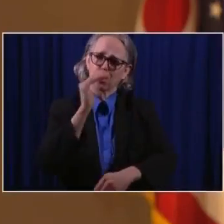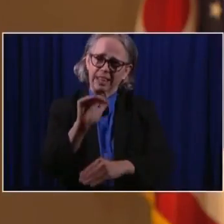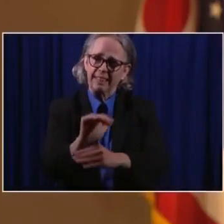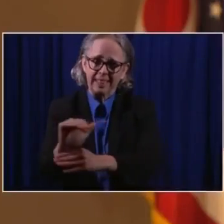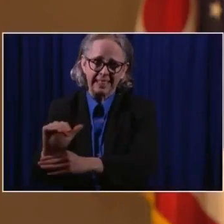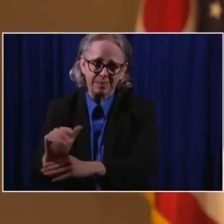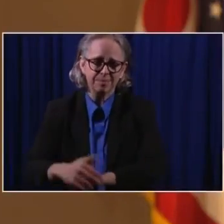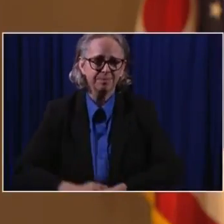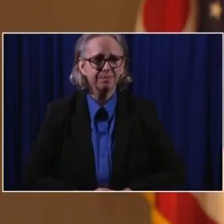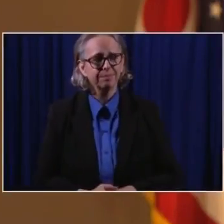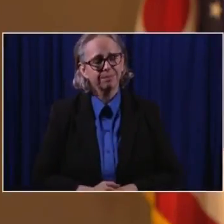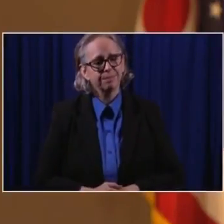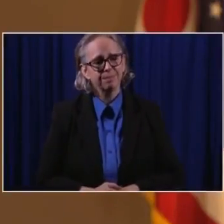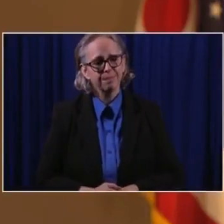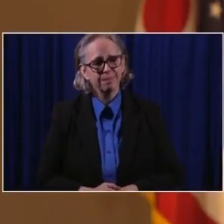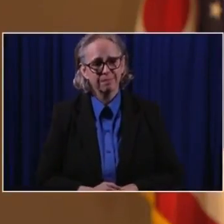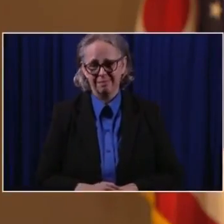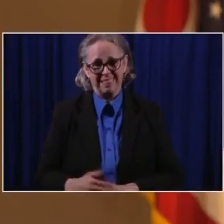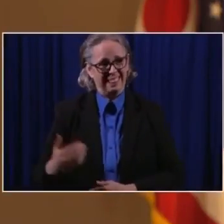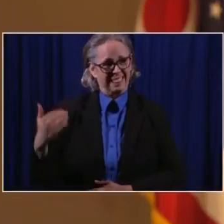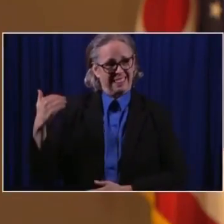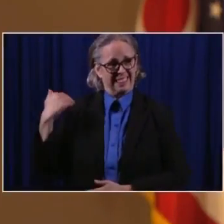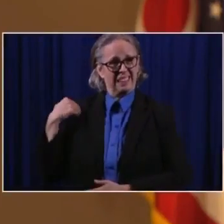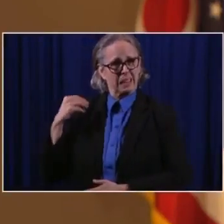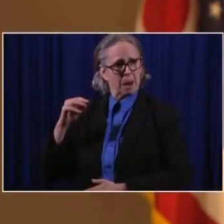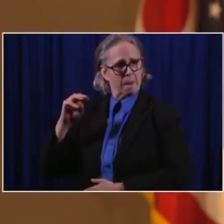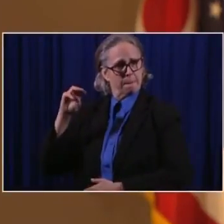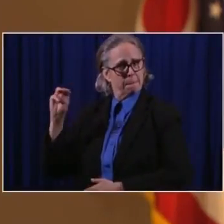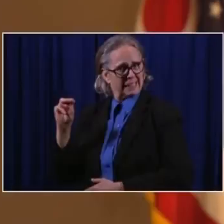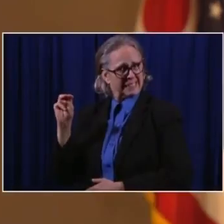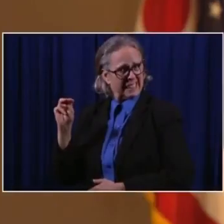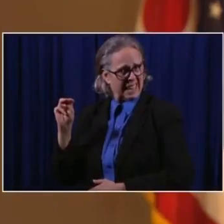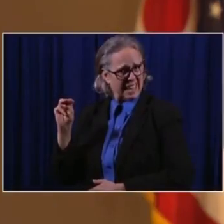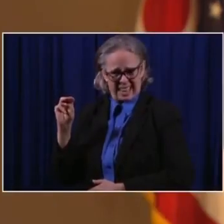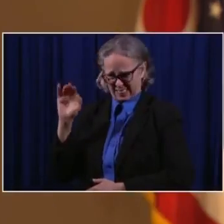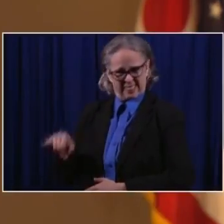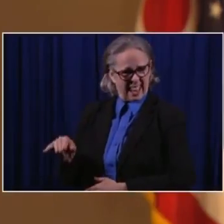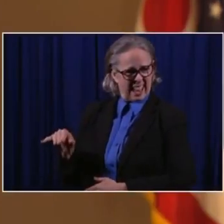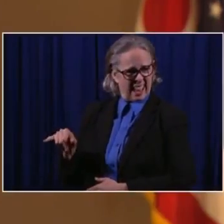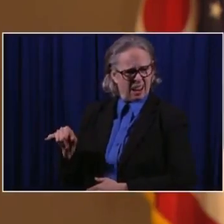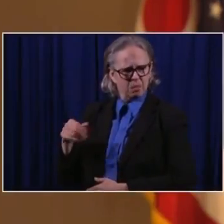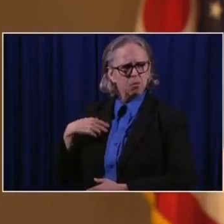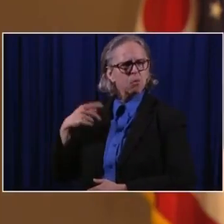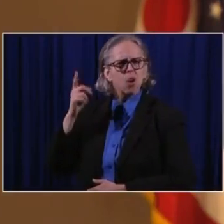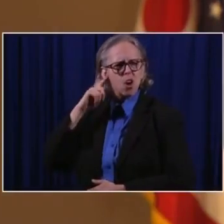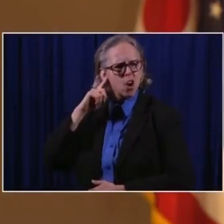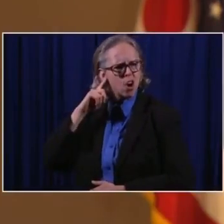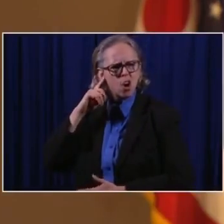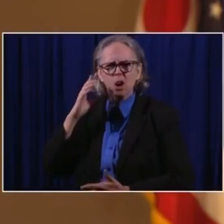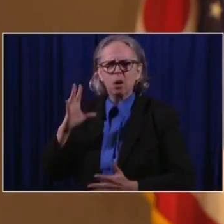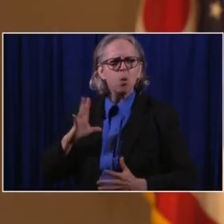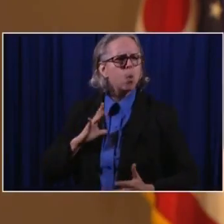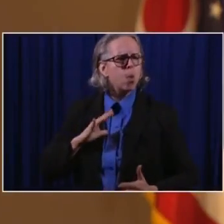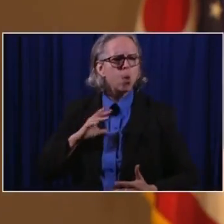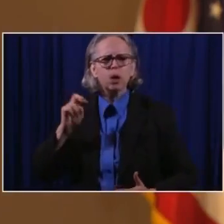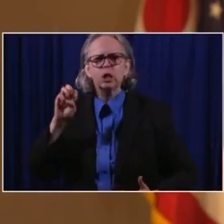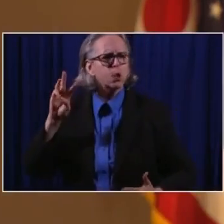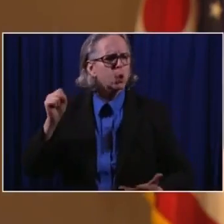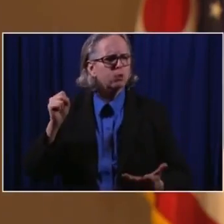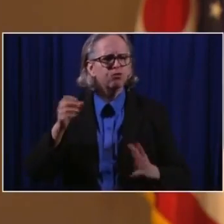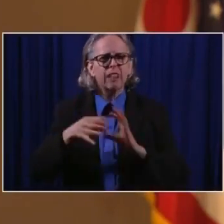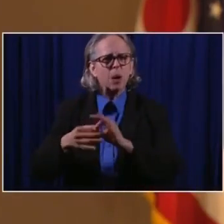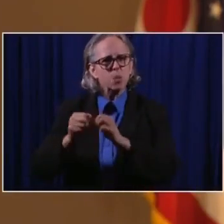MOMENTS AGO... OHIO GOVERNOR MIKE DEWINE ANNOUNCED THAT THE BUCKEYE STATE IS CLARIFYING ITS MASK ORDER... AND UPPING ENFORCEMENT.